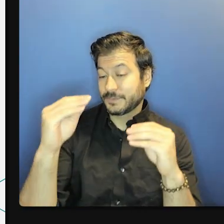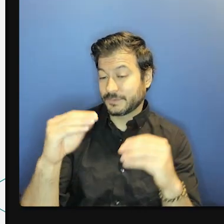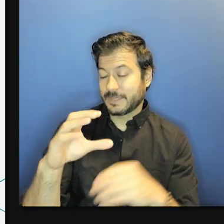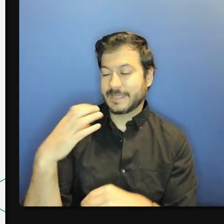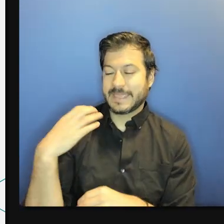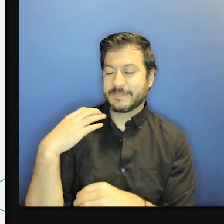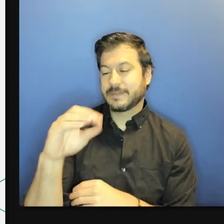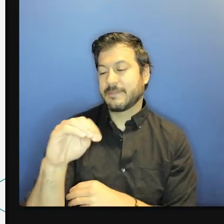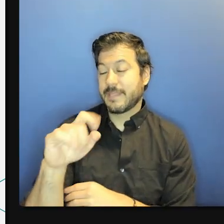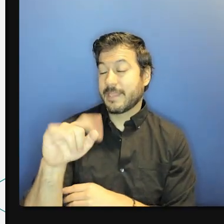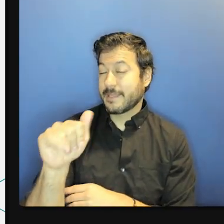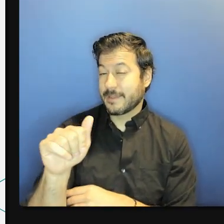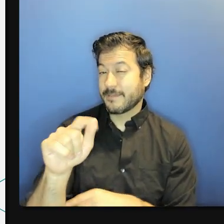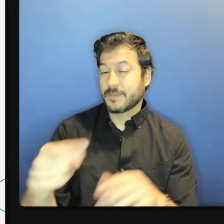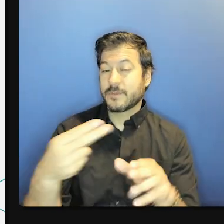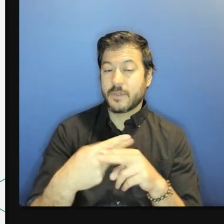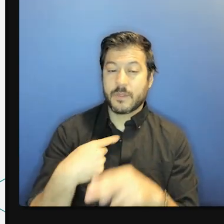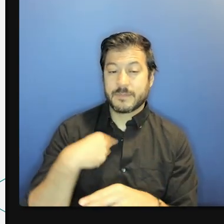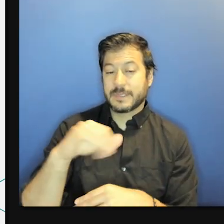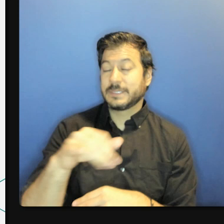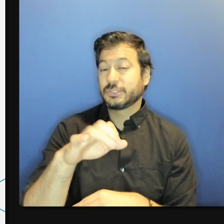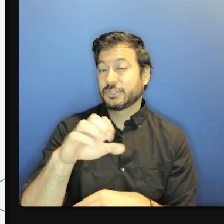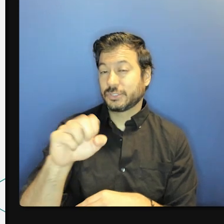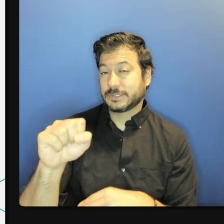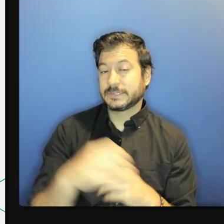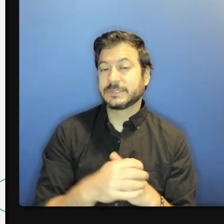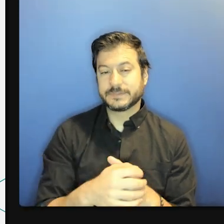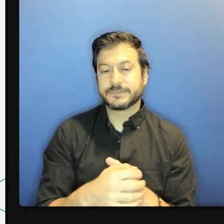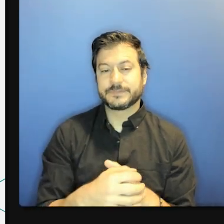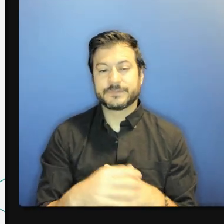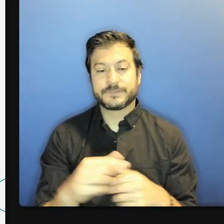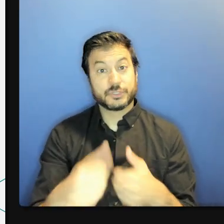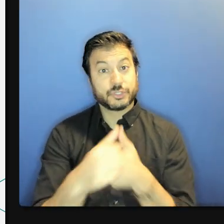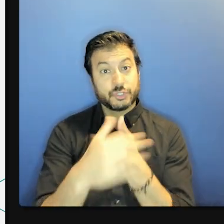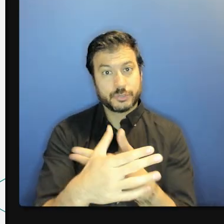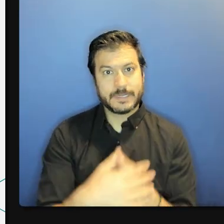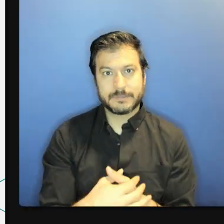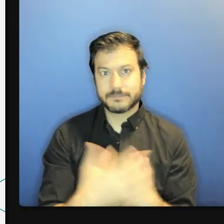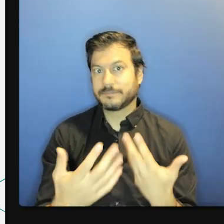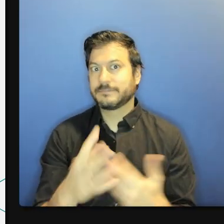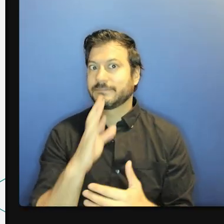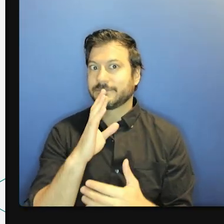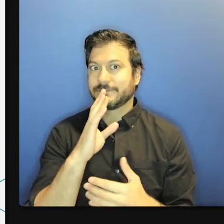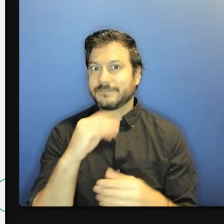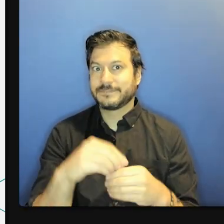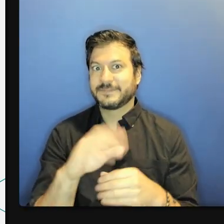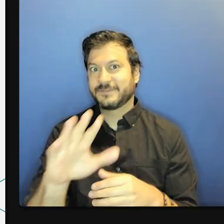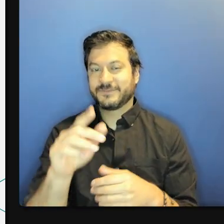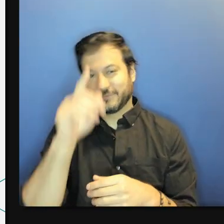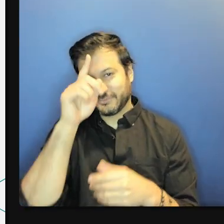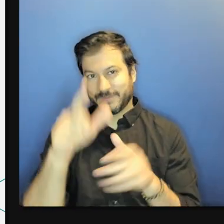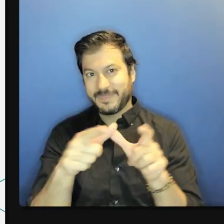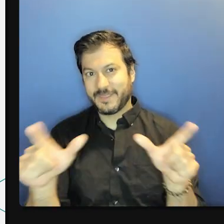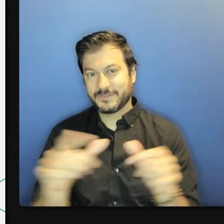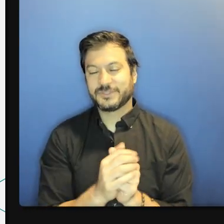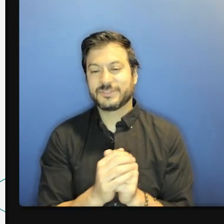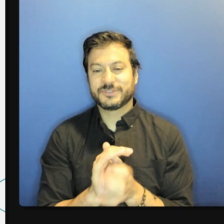I'm your instructor, Captain Molina, but you can just call me Jess. And here it is in German. [FEMALE VOICE 7 SPEAKING GERMAN]